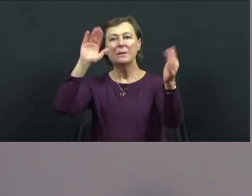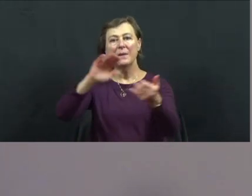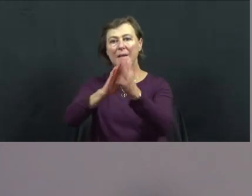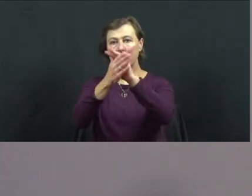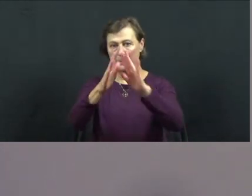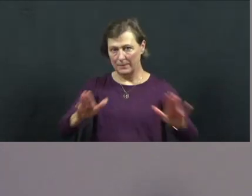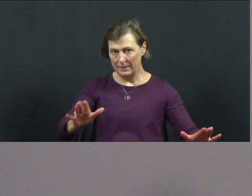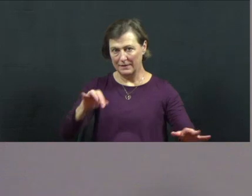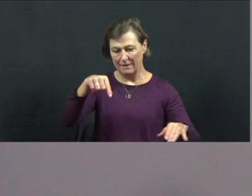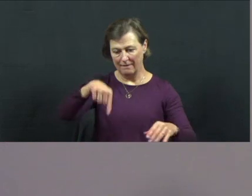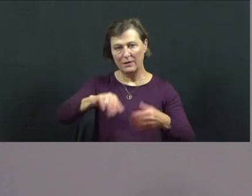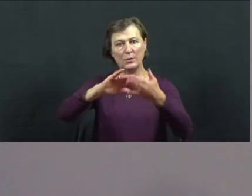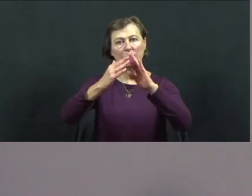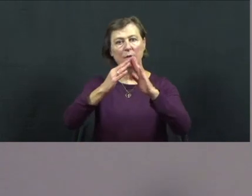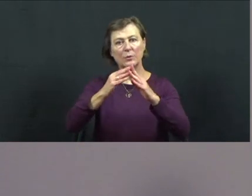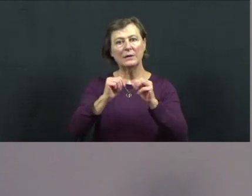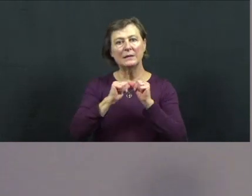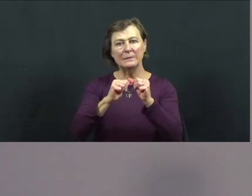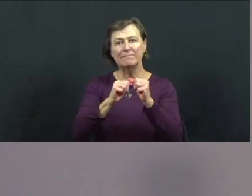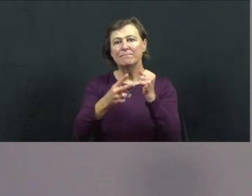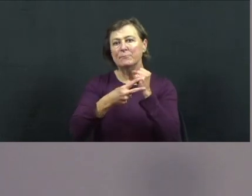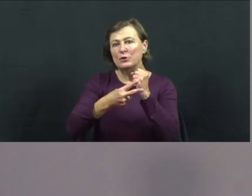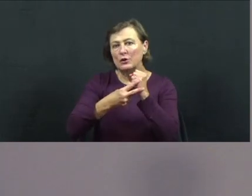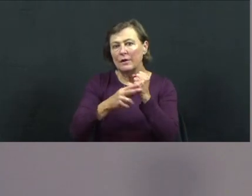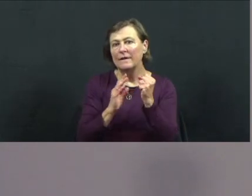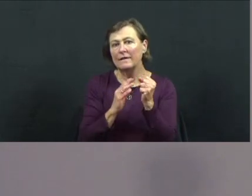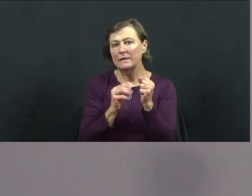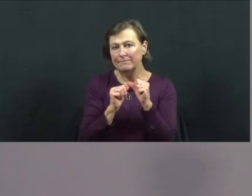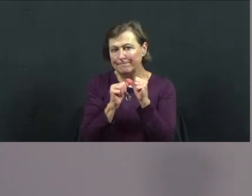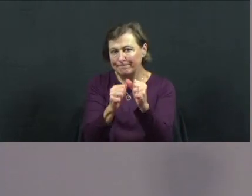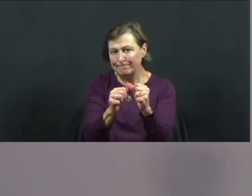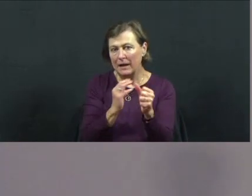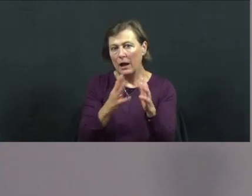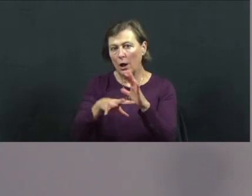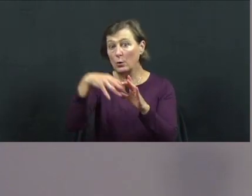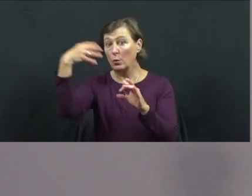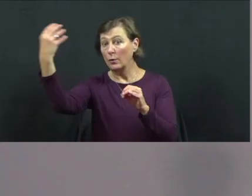preserve our going out and our coming in,